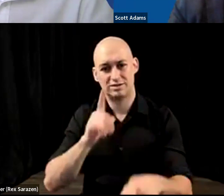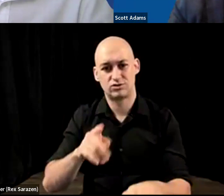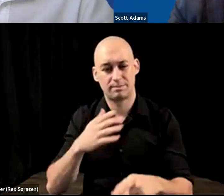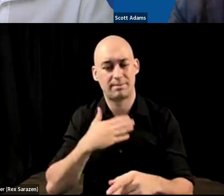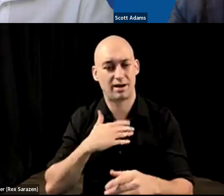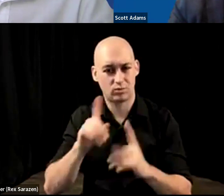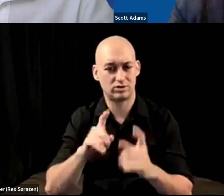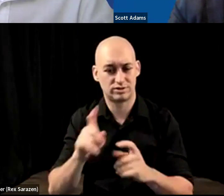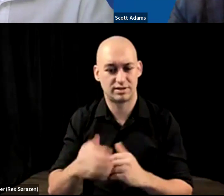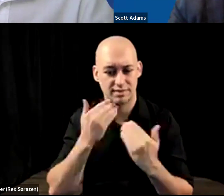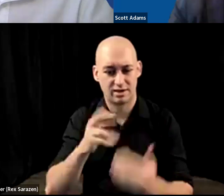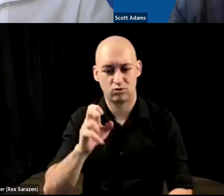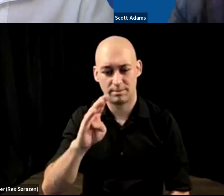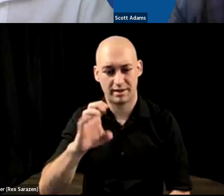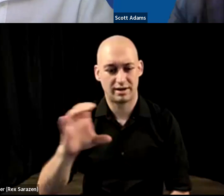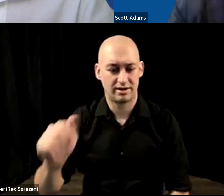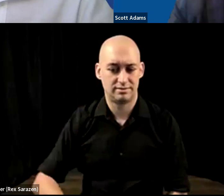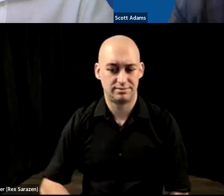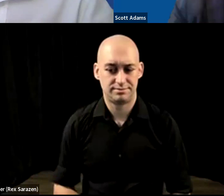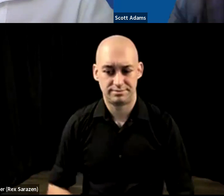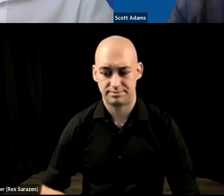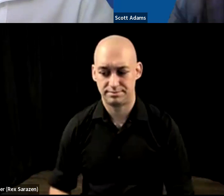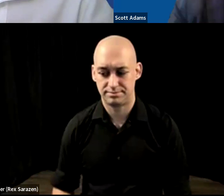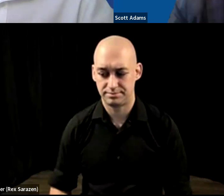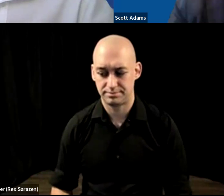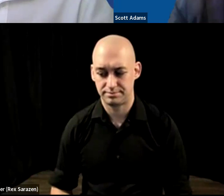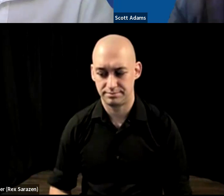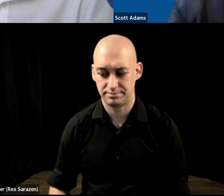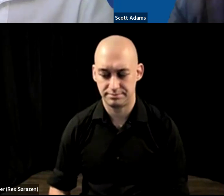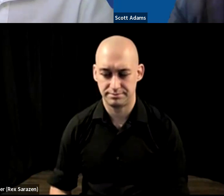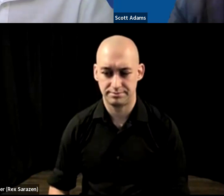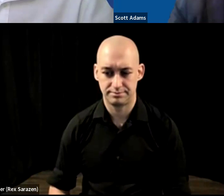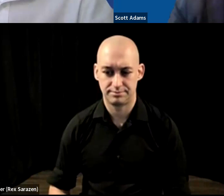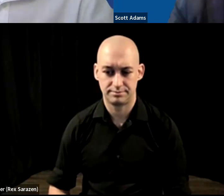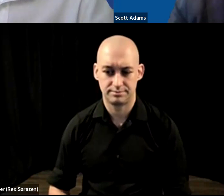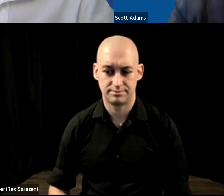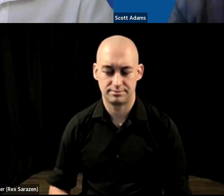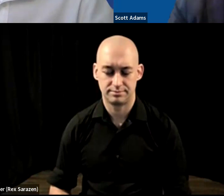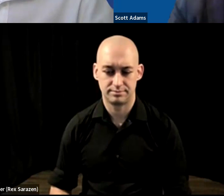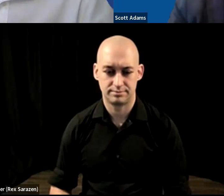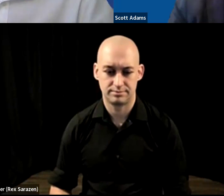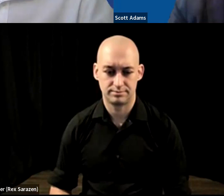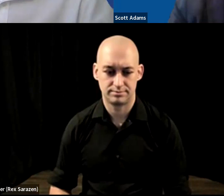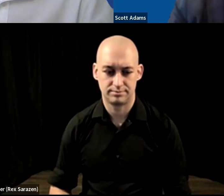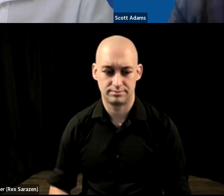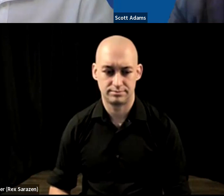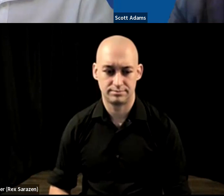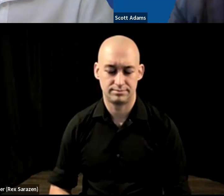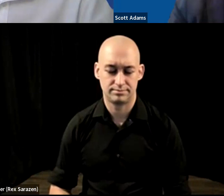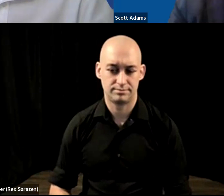Thank you. Rebecca. Thank you. Eileen, you can unmute.